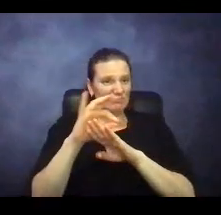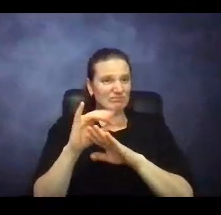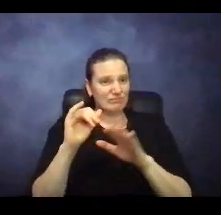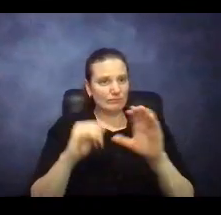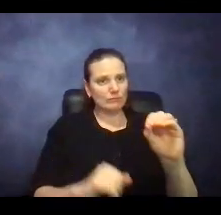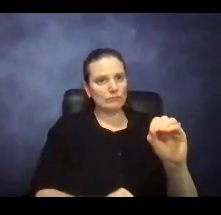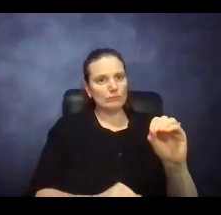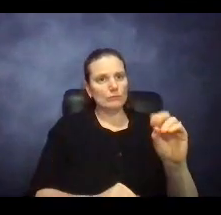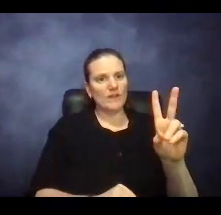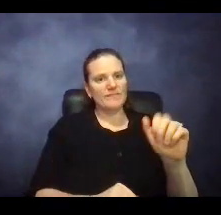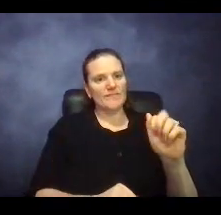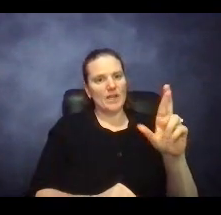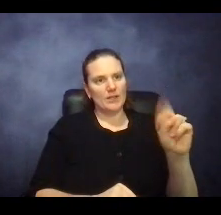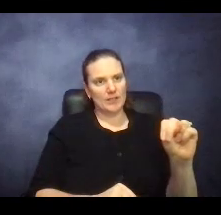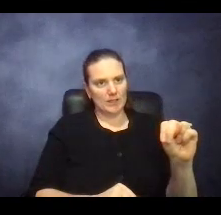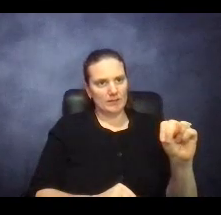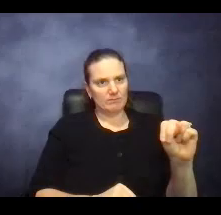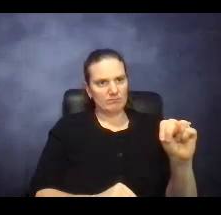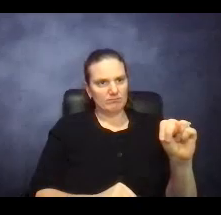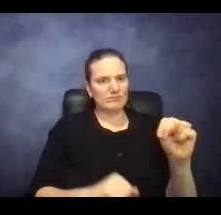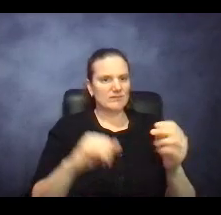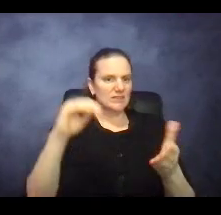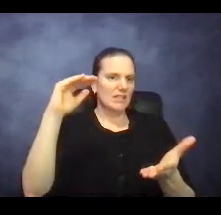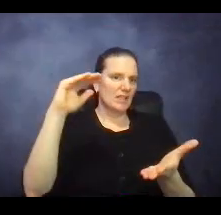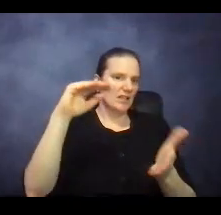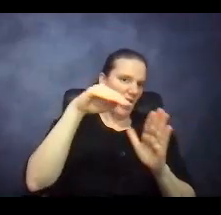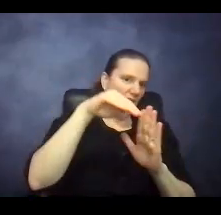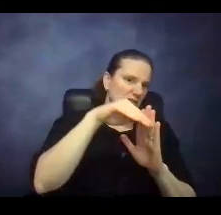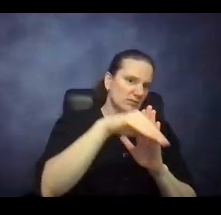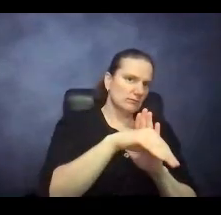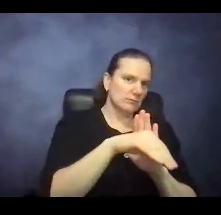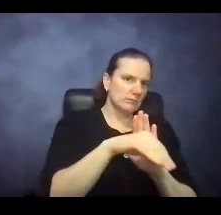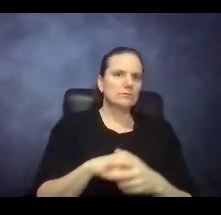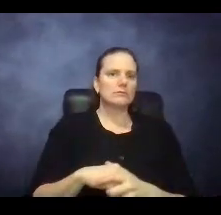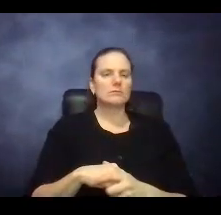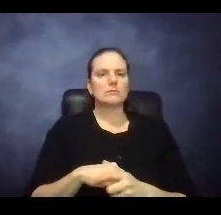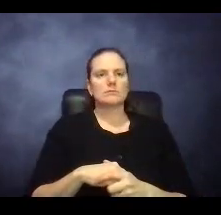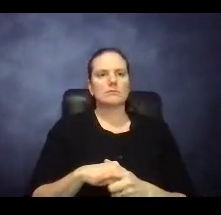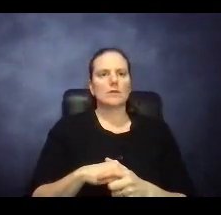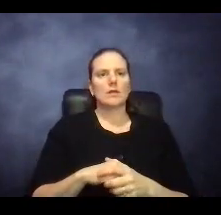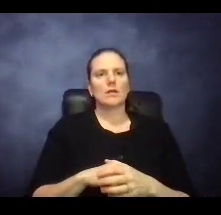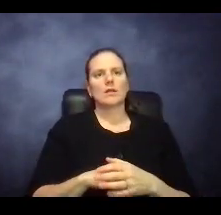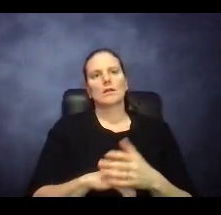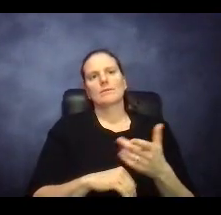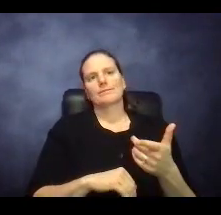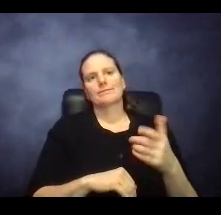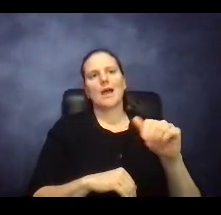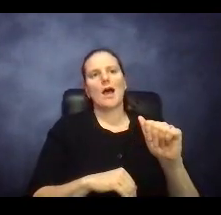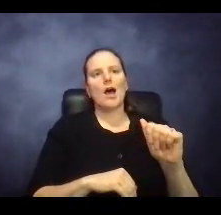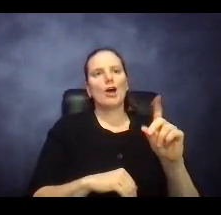to the adrenal glands when they just slow down production. And that can happen during surgical menopause. That can happen with just a hysterectomy.